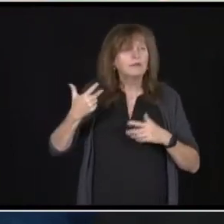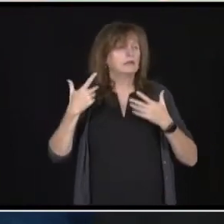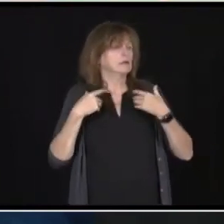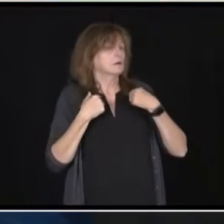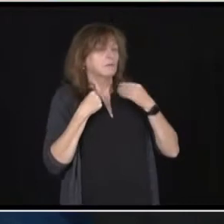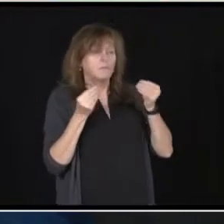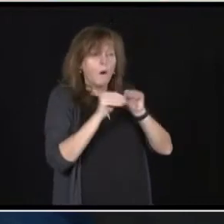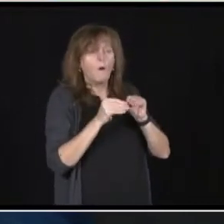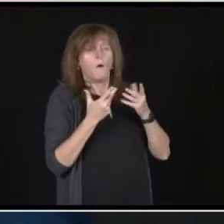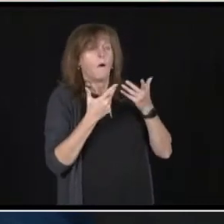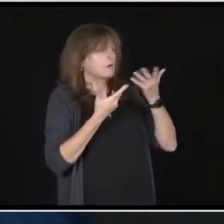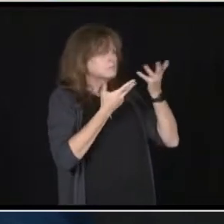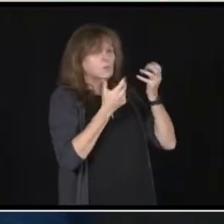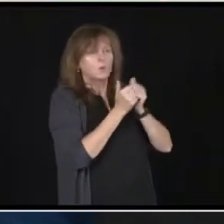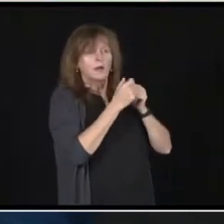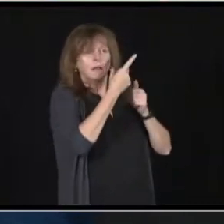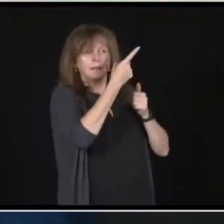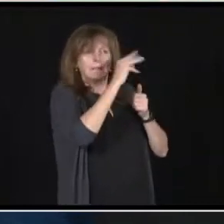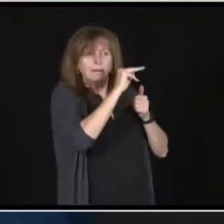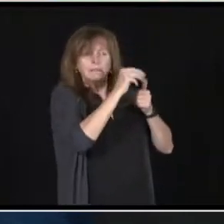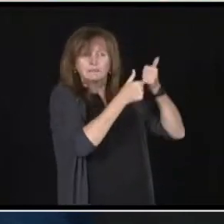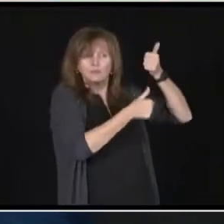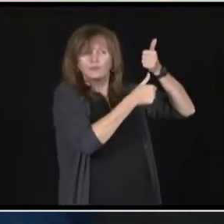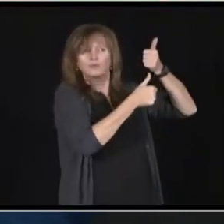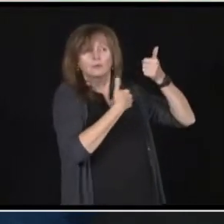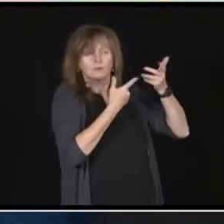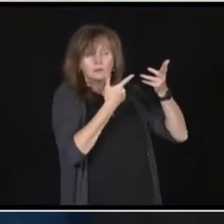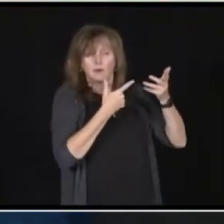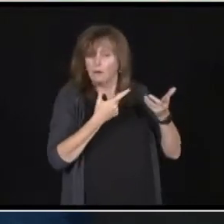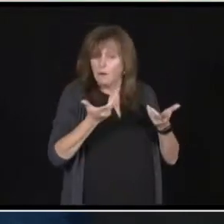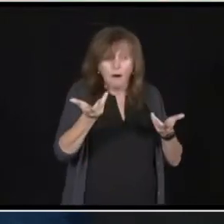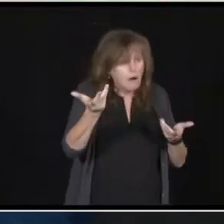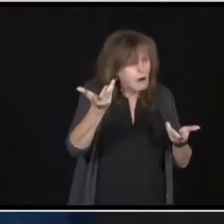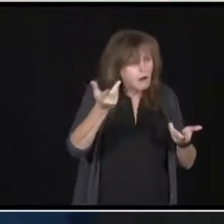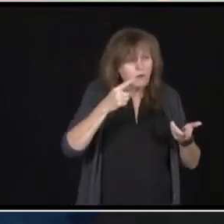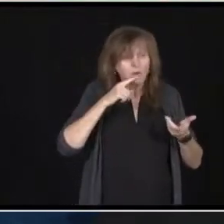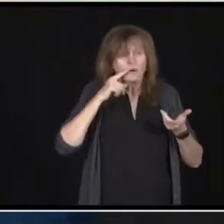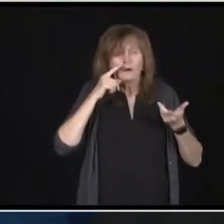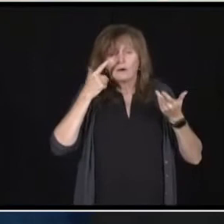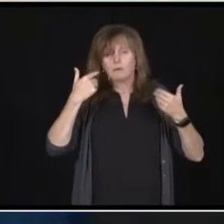for more reagent with our deputy prime minister. And you know what is amazing?